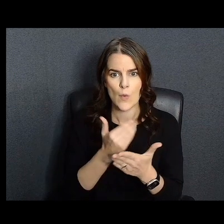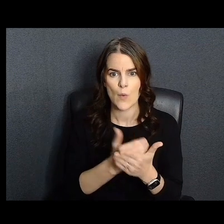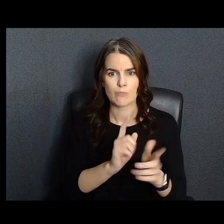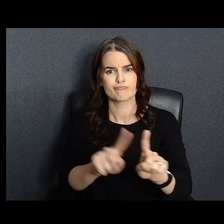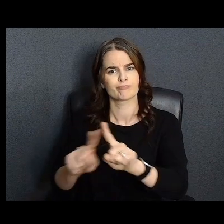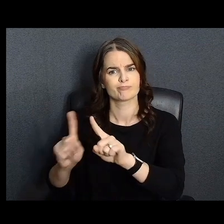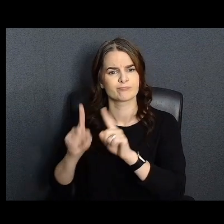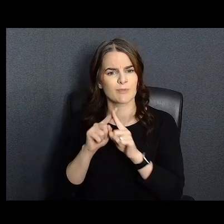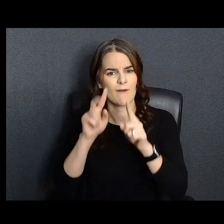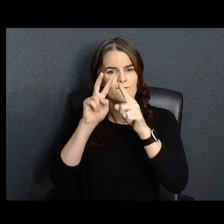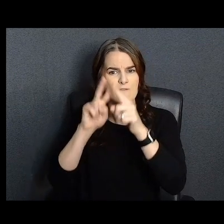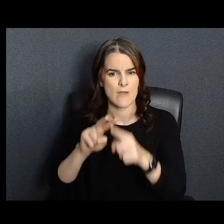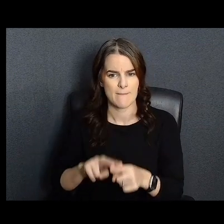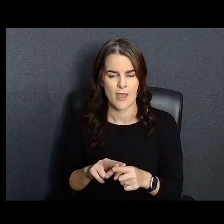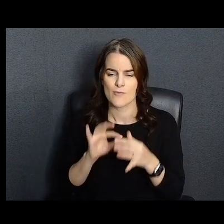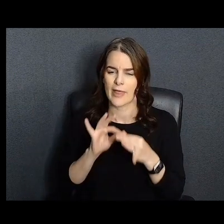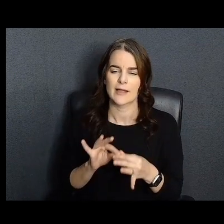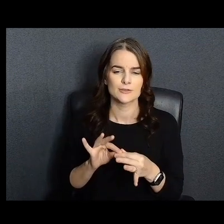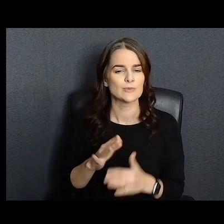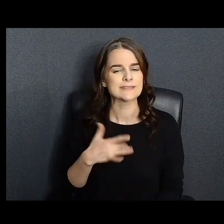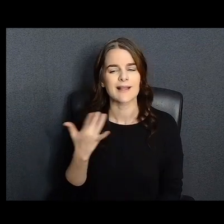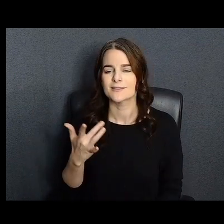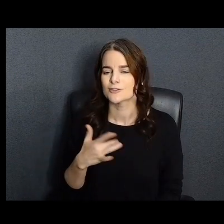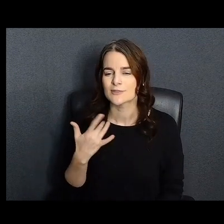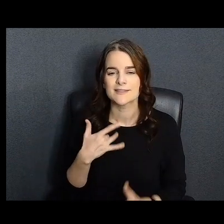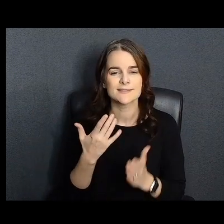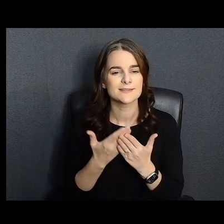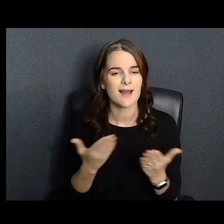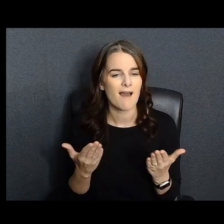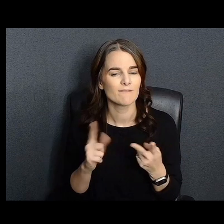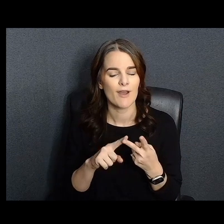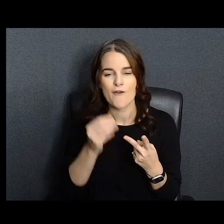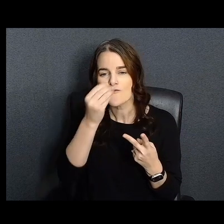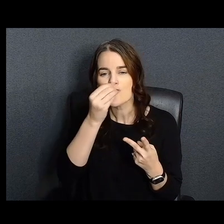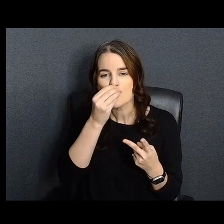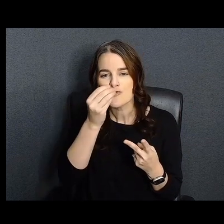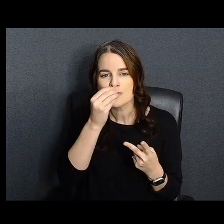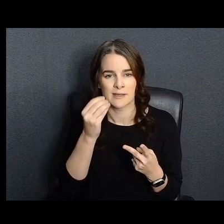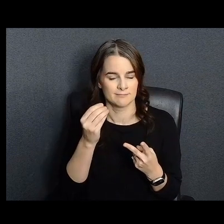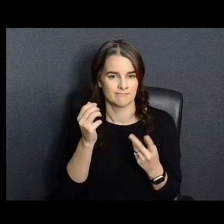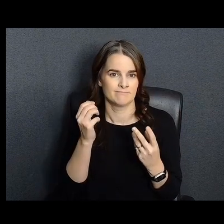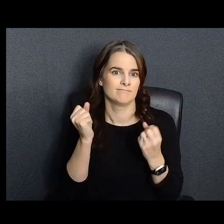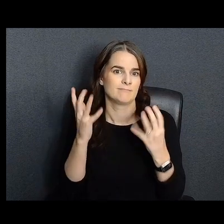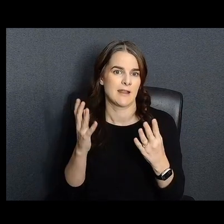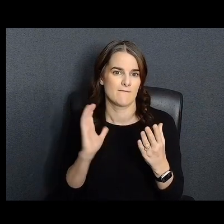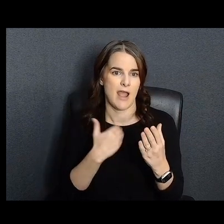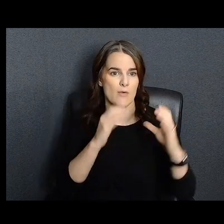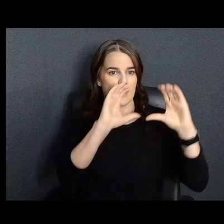to sensory stuff related to foods. A lot of our categories are located up here